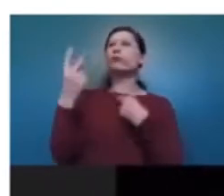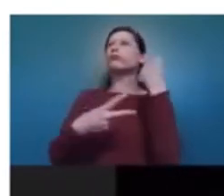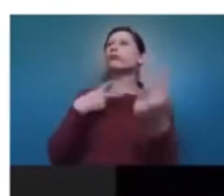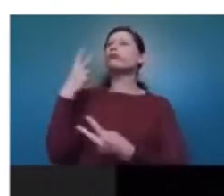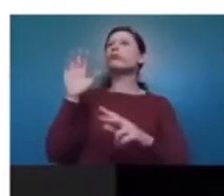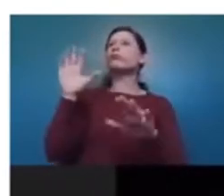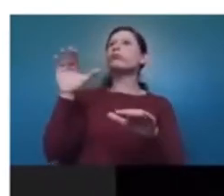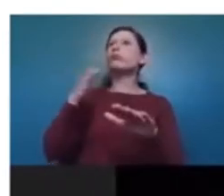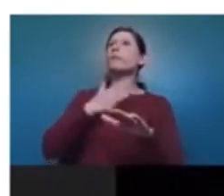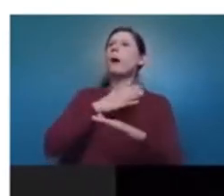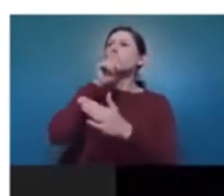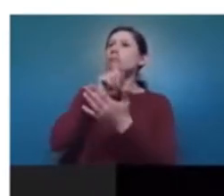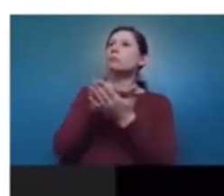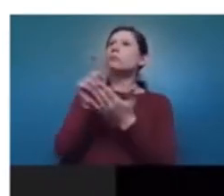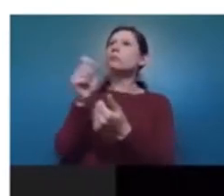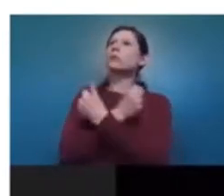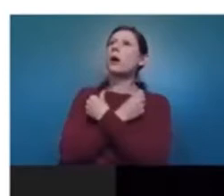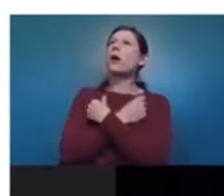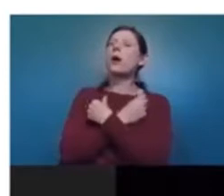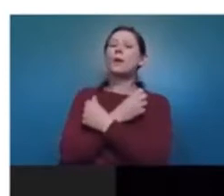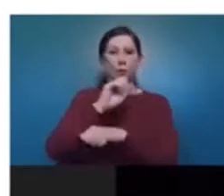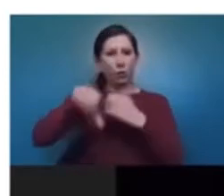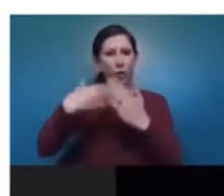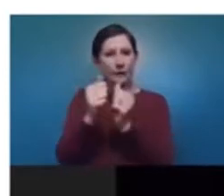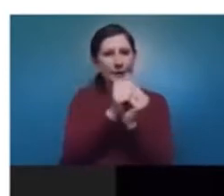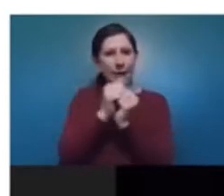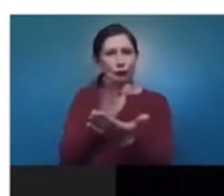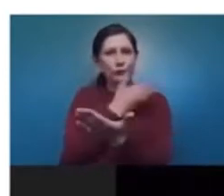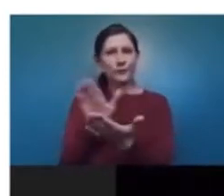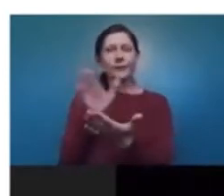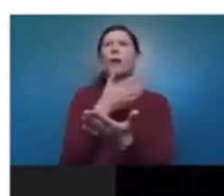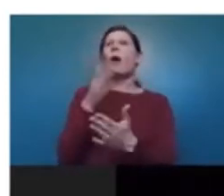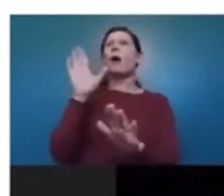my own true love, so fare you well for a while.